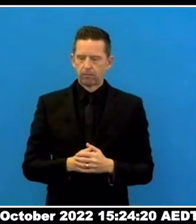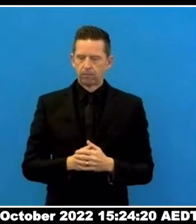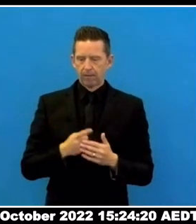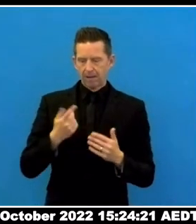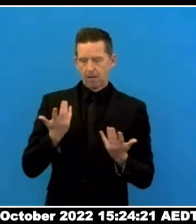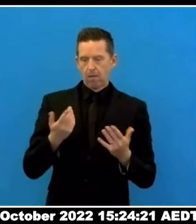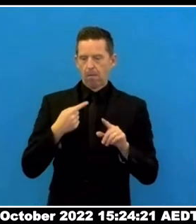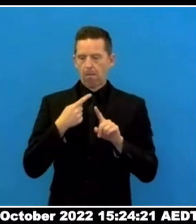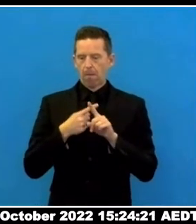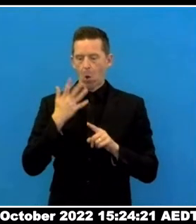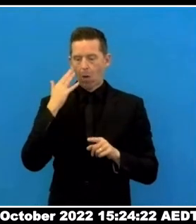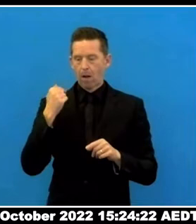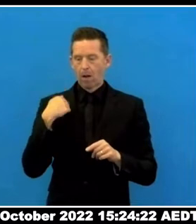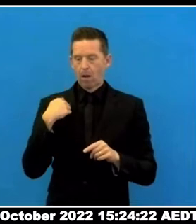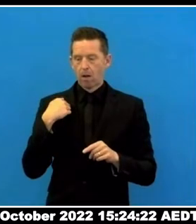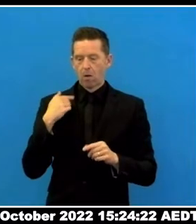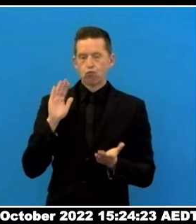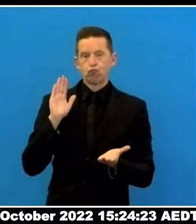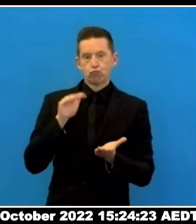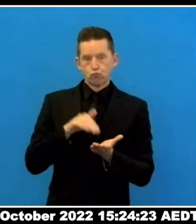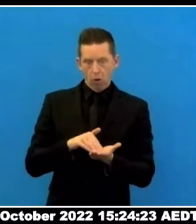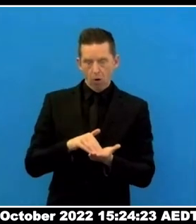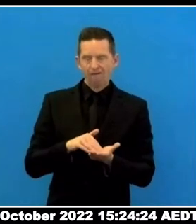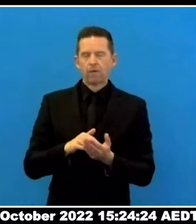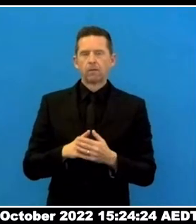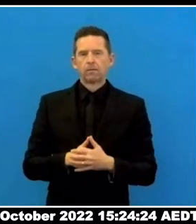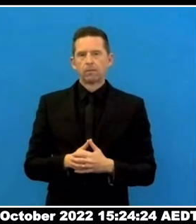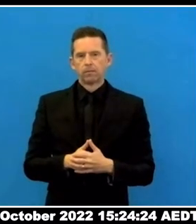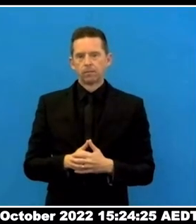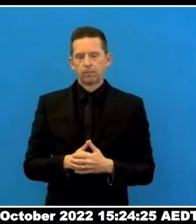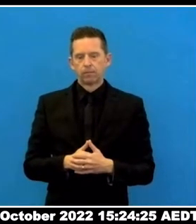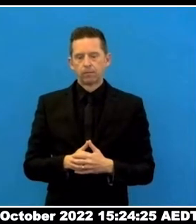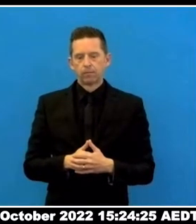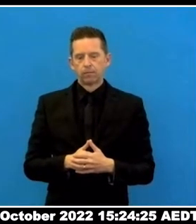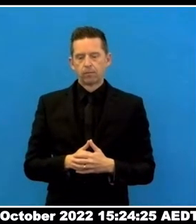that I actually receives and we actually end up got lost